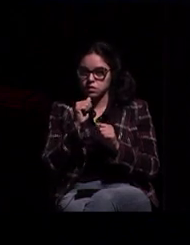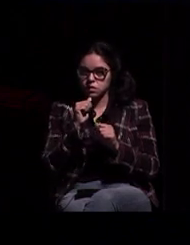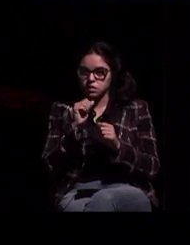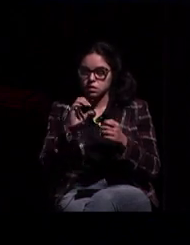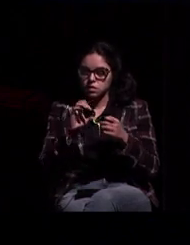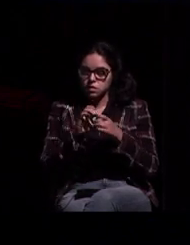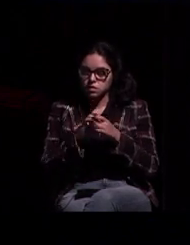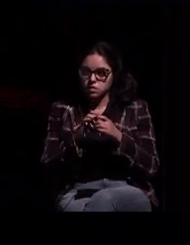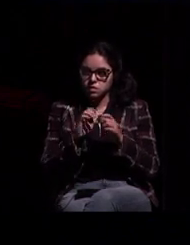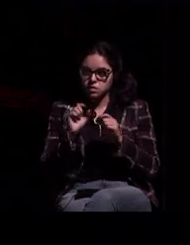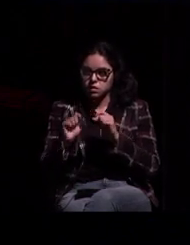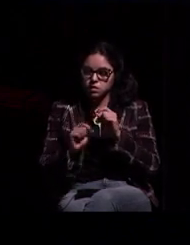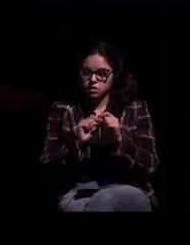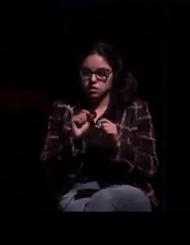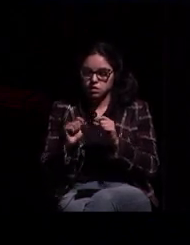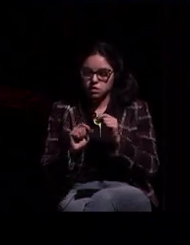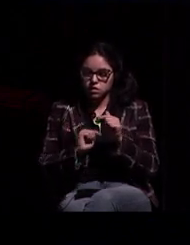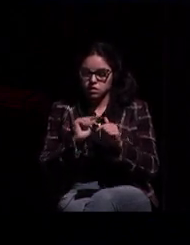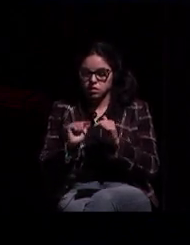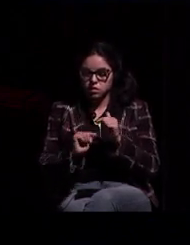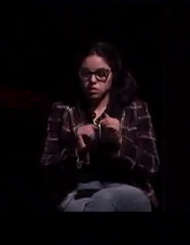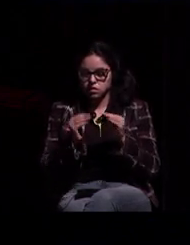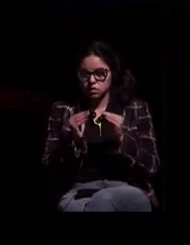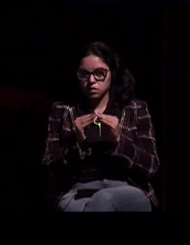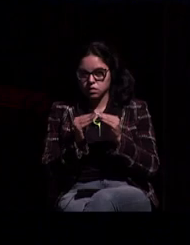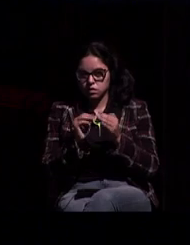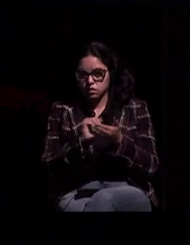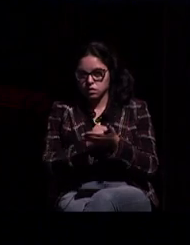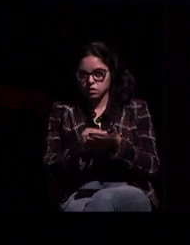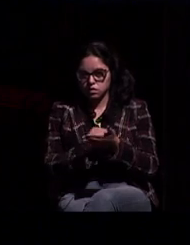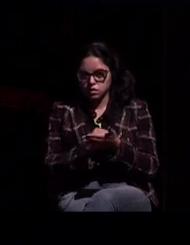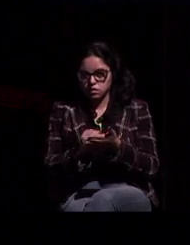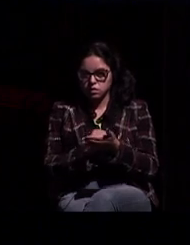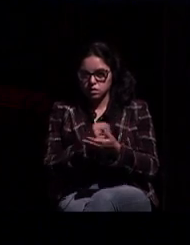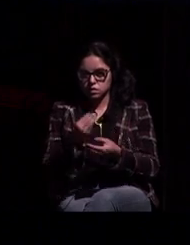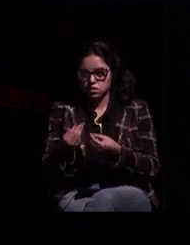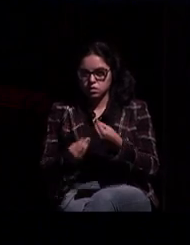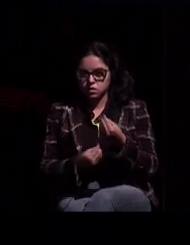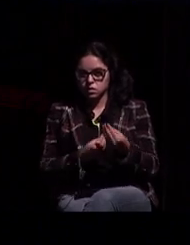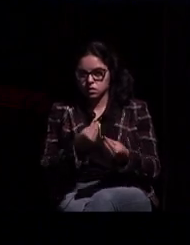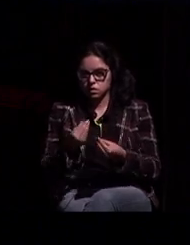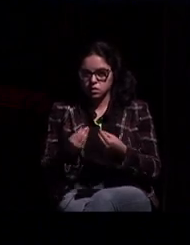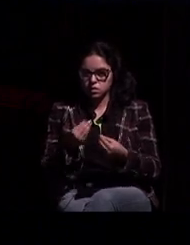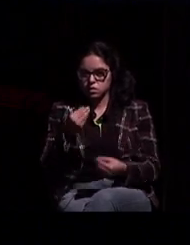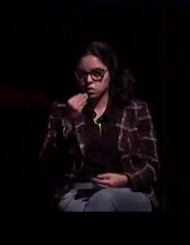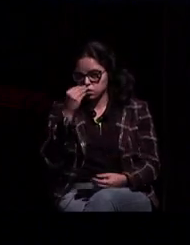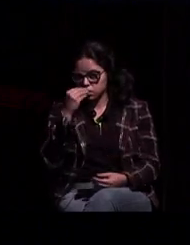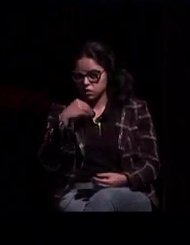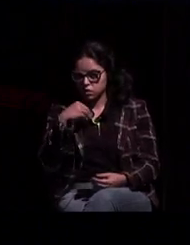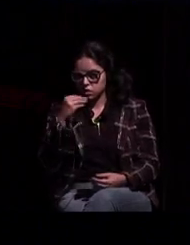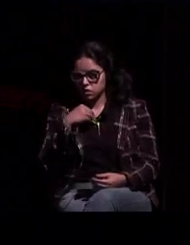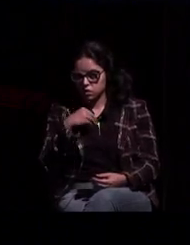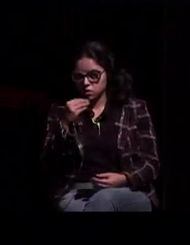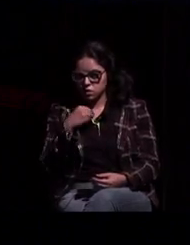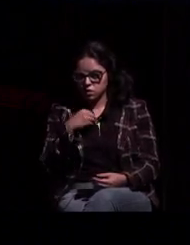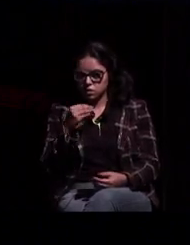Since these women are not qualified and undervalued by the patriarchal cultural system they are assigned to low-paid tasks